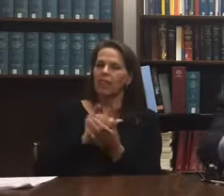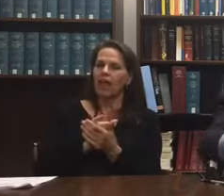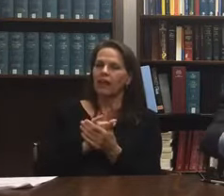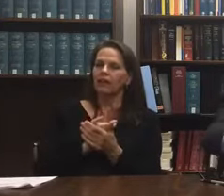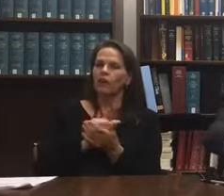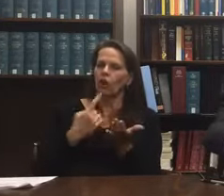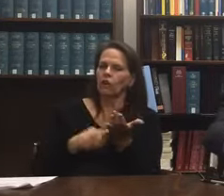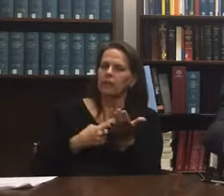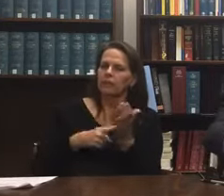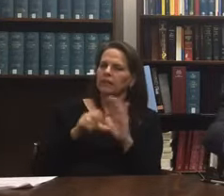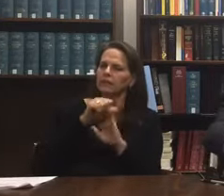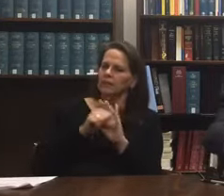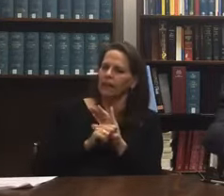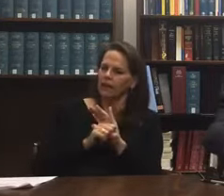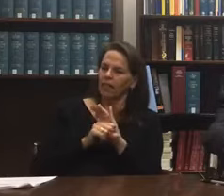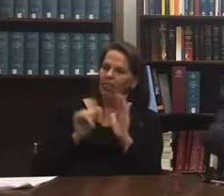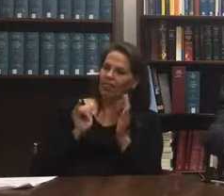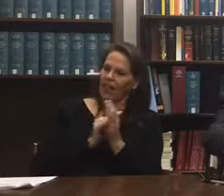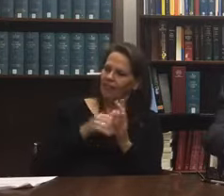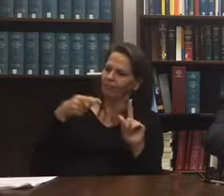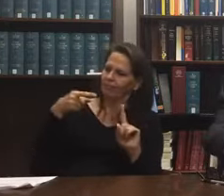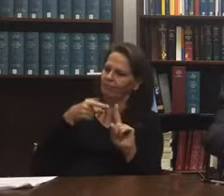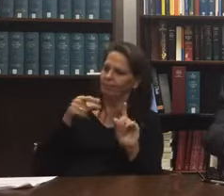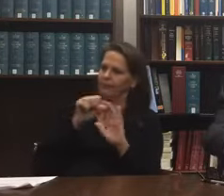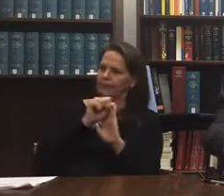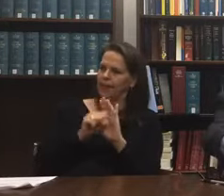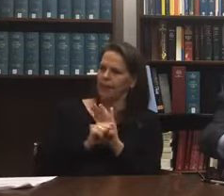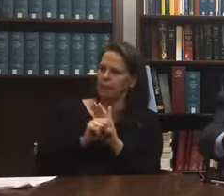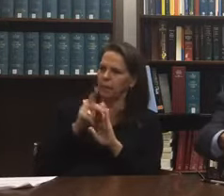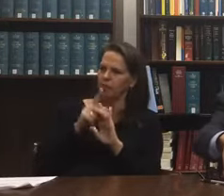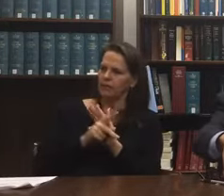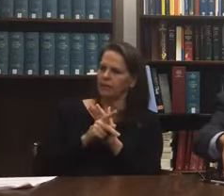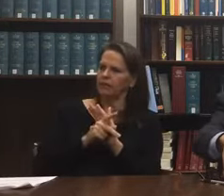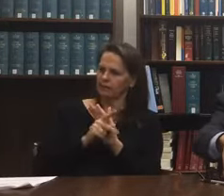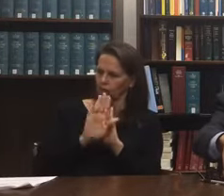point out that this is the state's policy your policy deviates from that